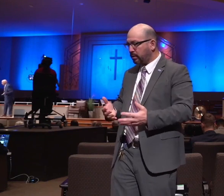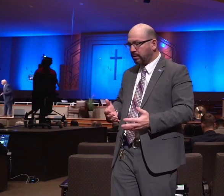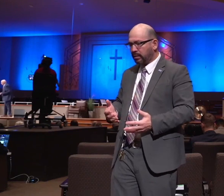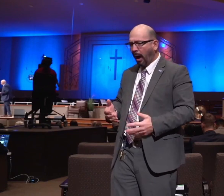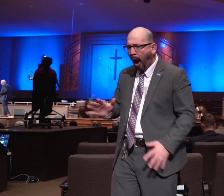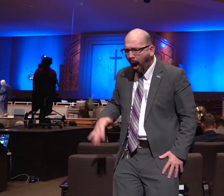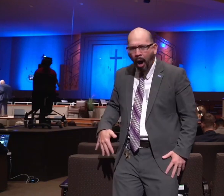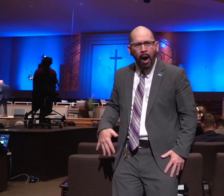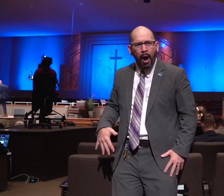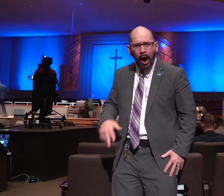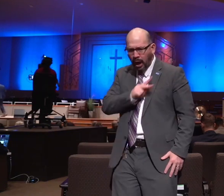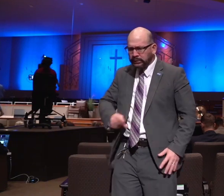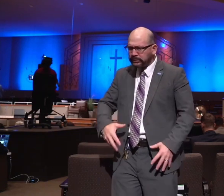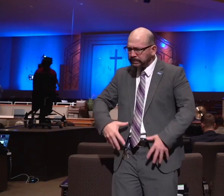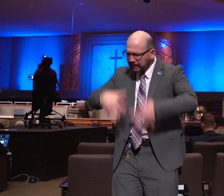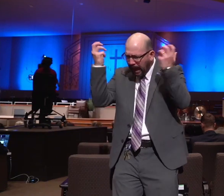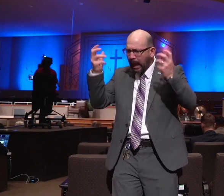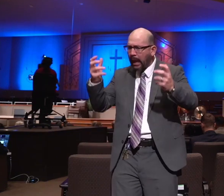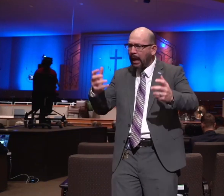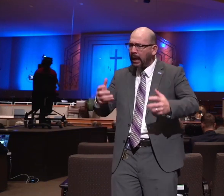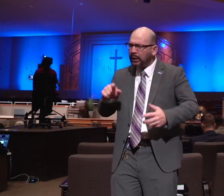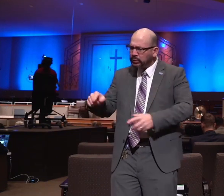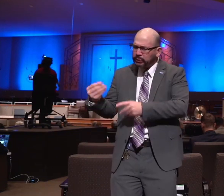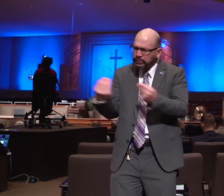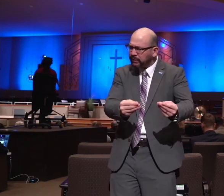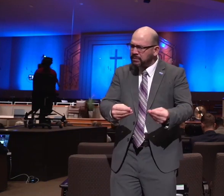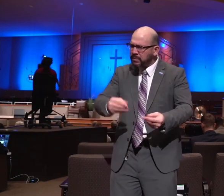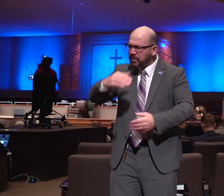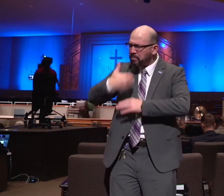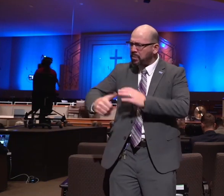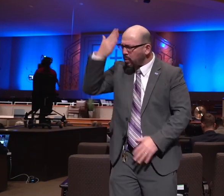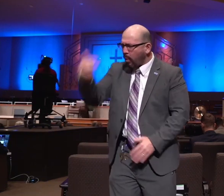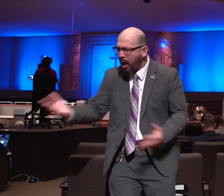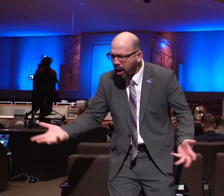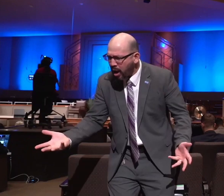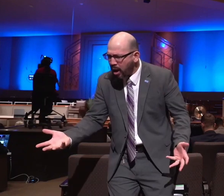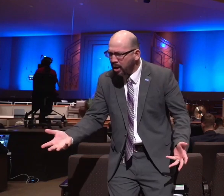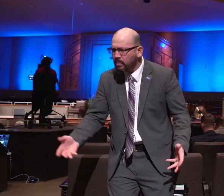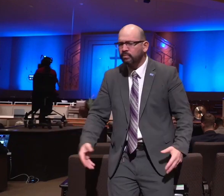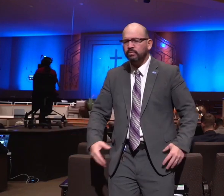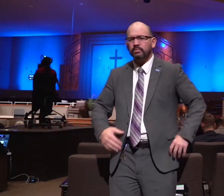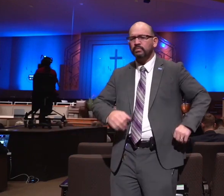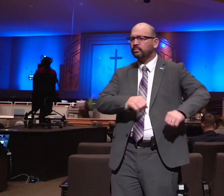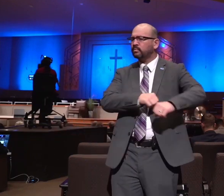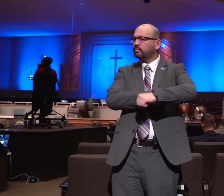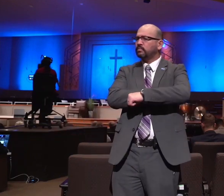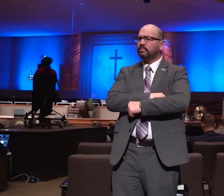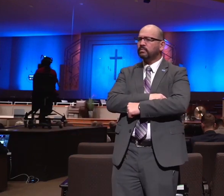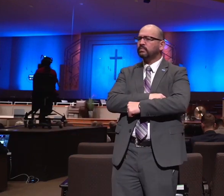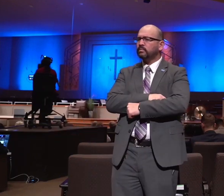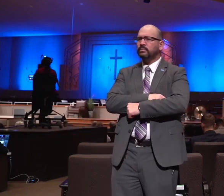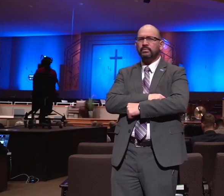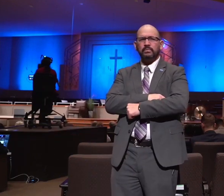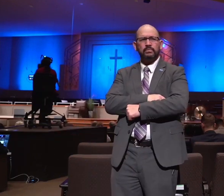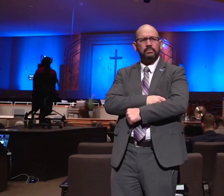he's your son-in-law you love him they know that Saul had turned